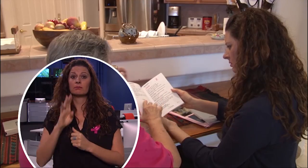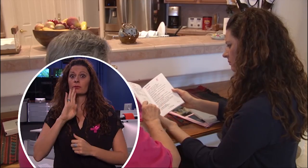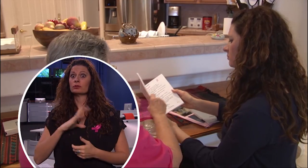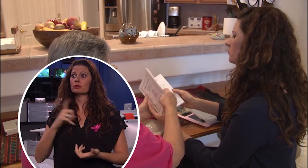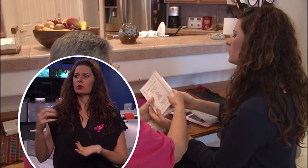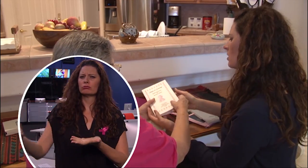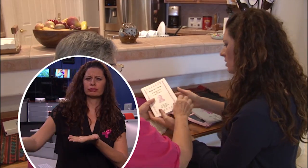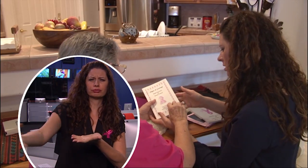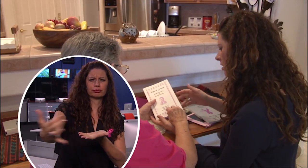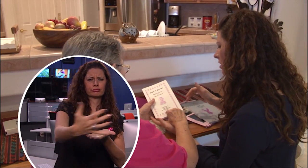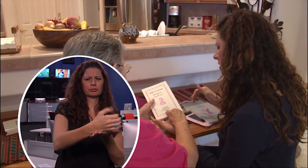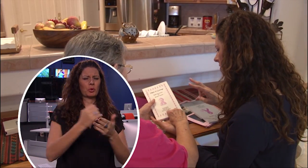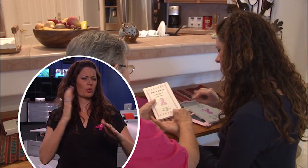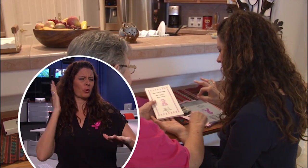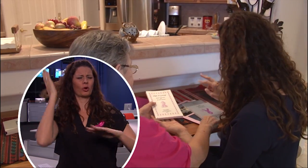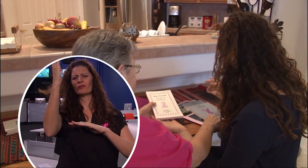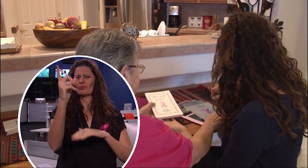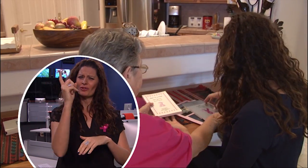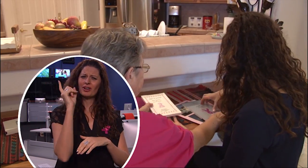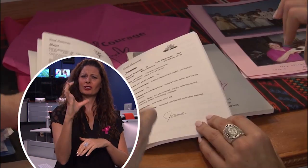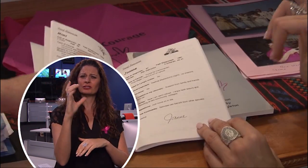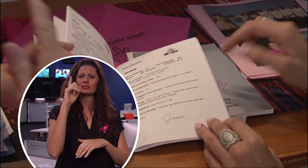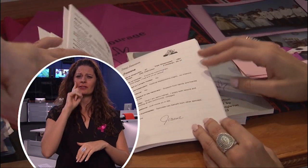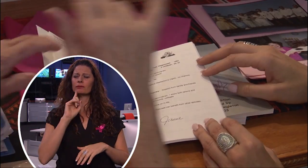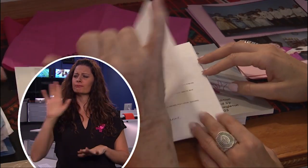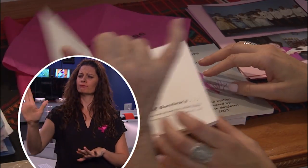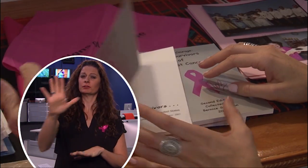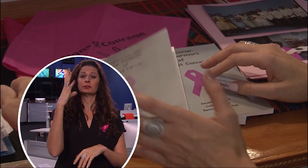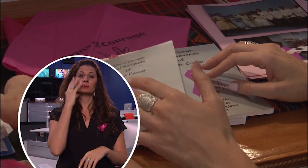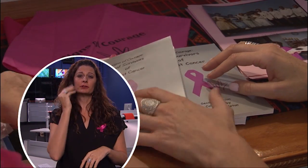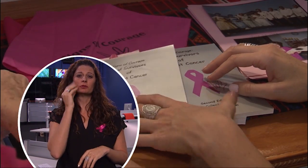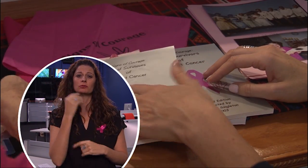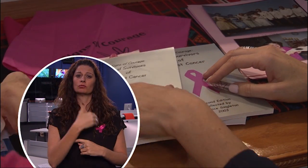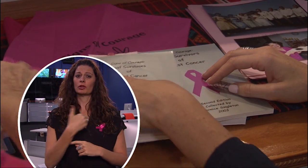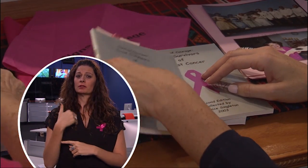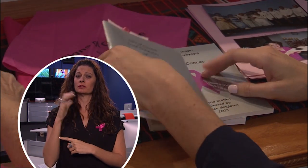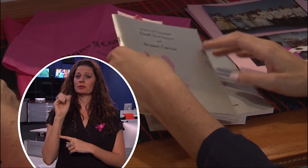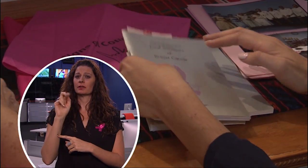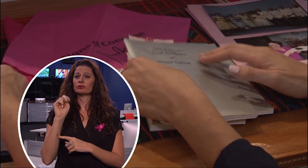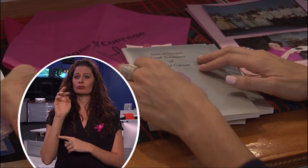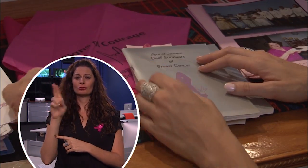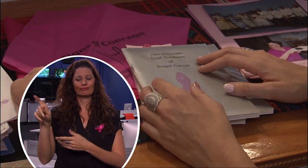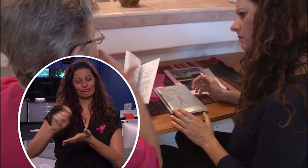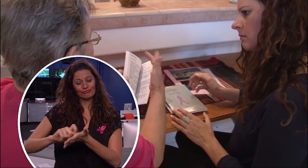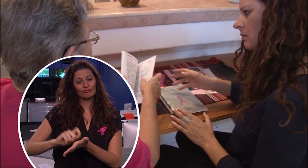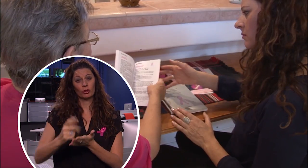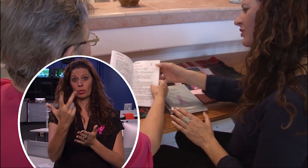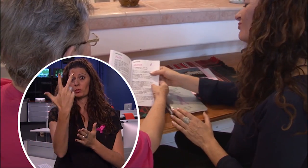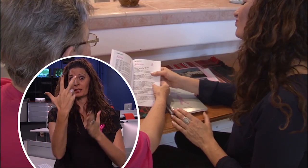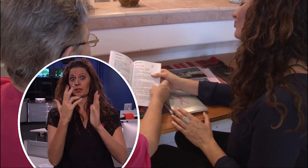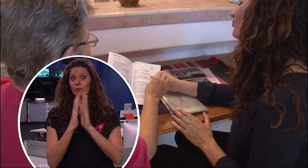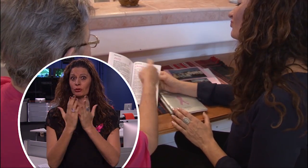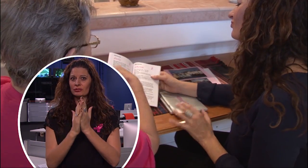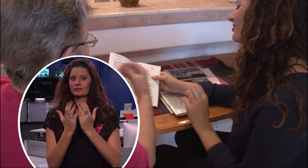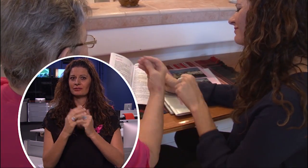Bernice collected hundreds of stories from people about their experiences with breast cancer. She has released 3 books since.